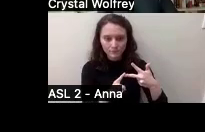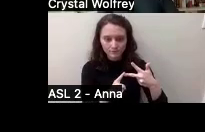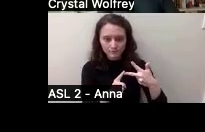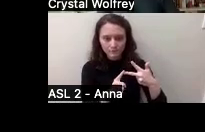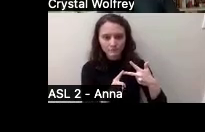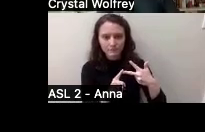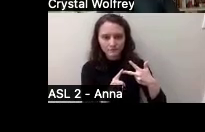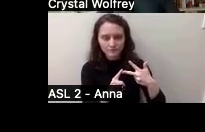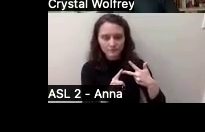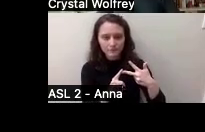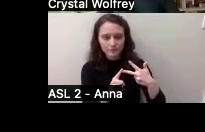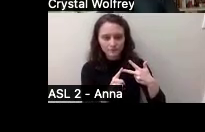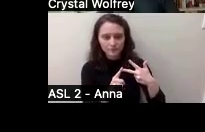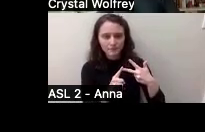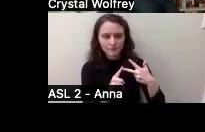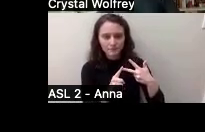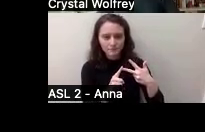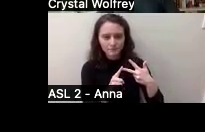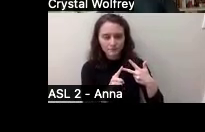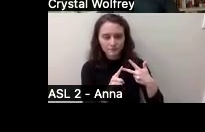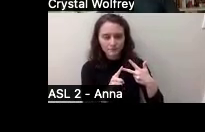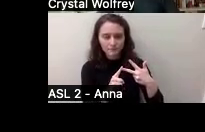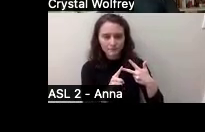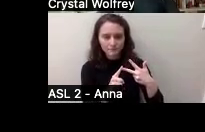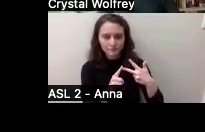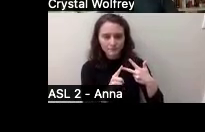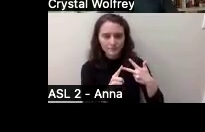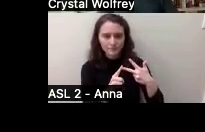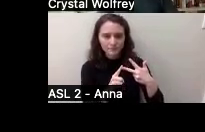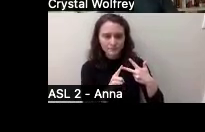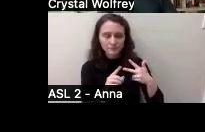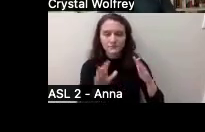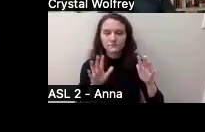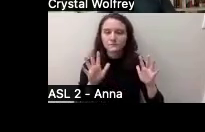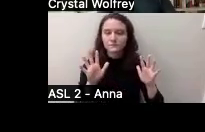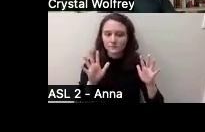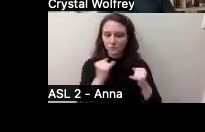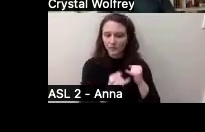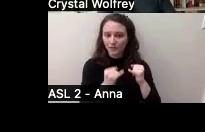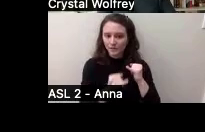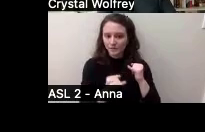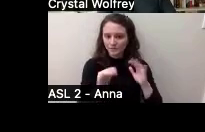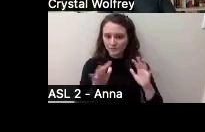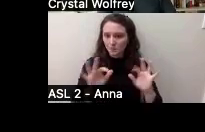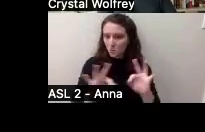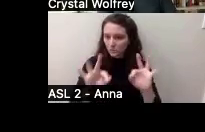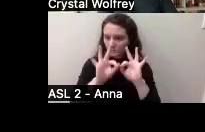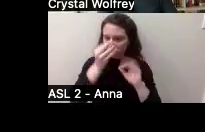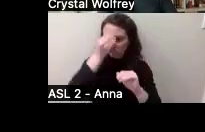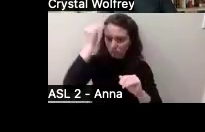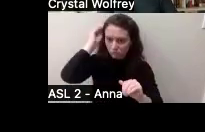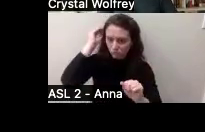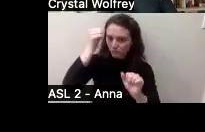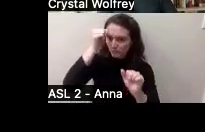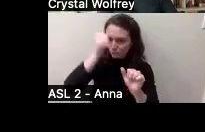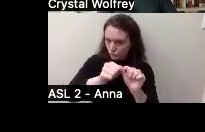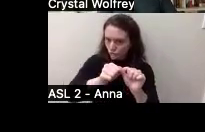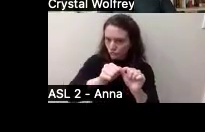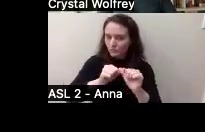the score that the application received? So it's important, takehome message, contact NIH program and Grants Management